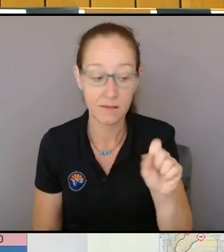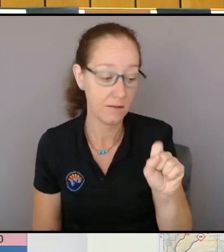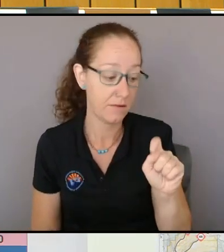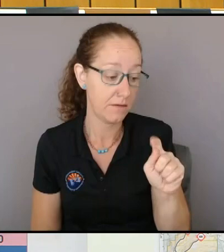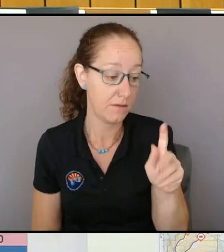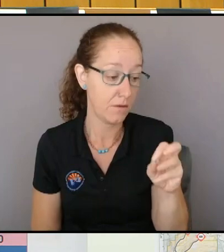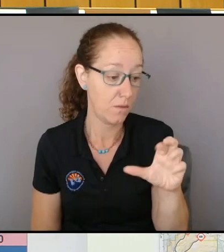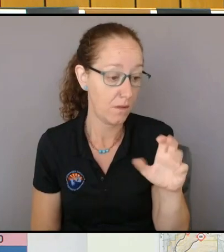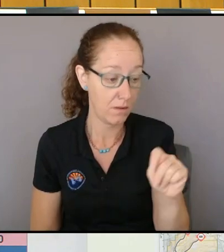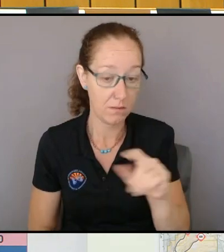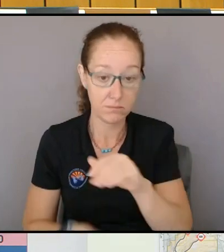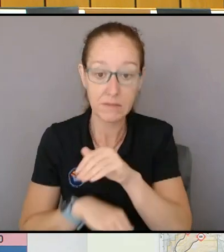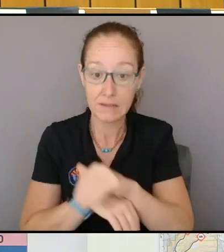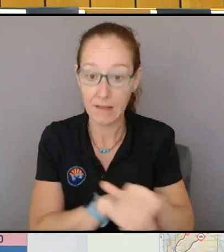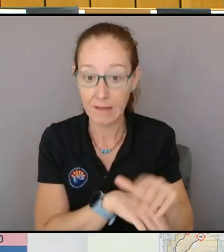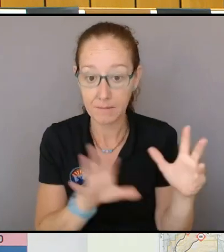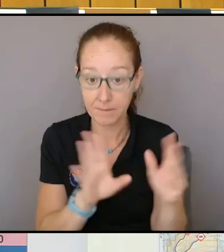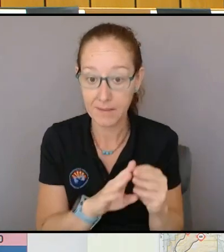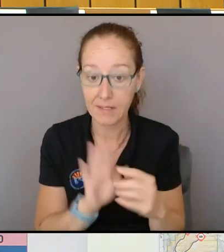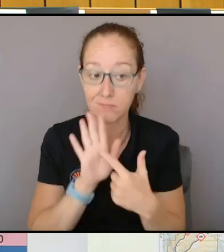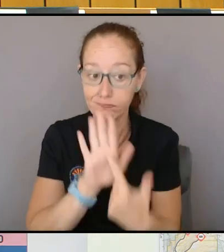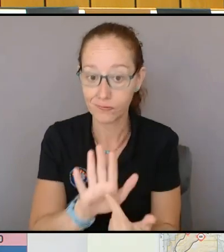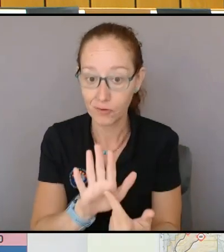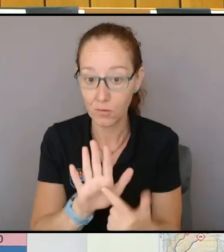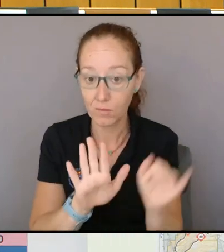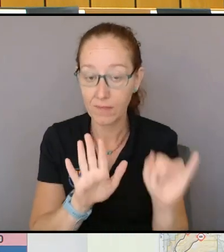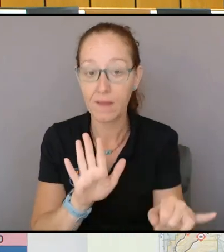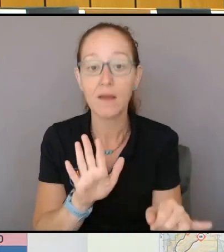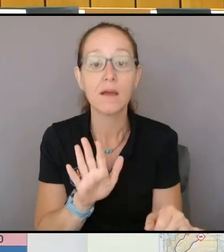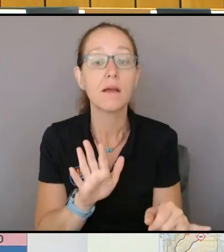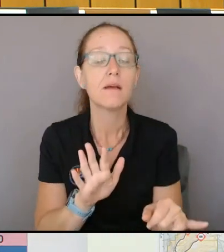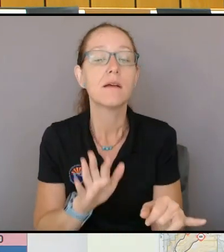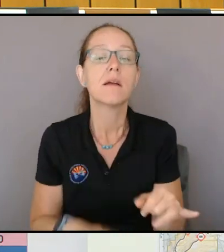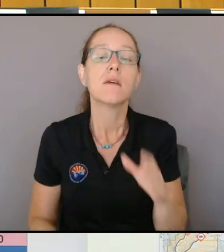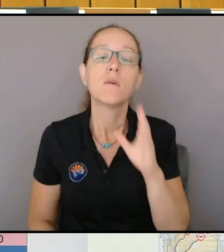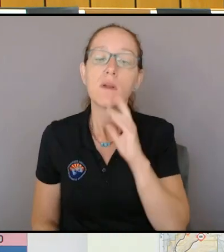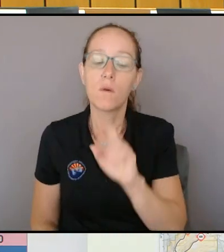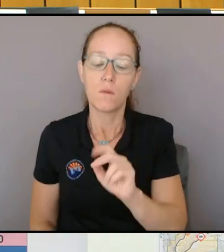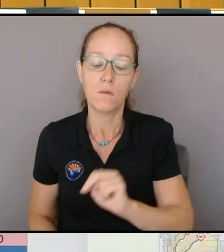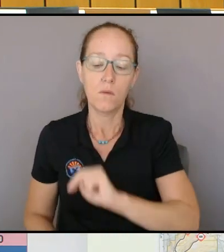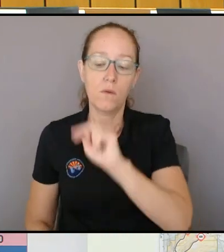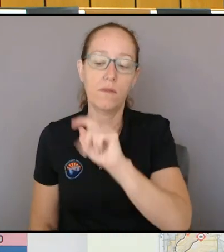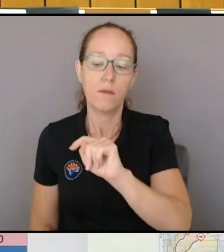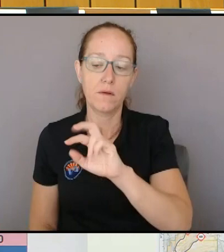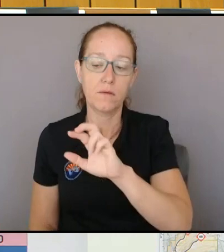North Truchas, on the ridge system that goes all the way up to Jicarita Peak, you know, that's that's a pretty bald